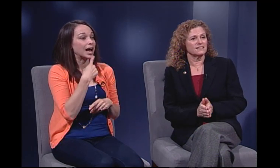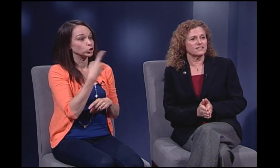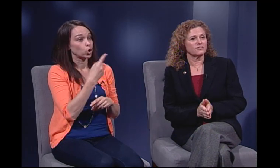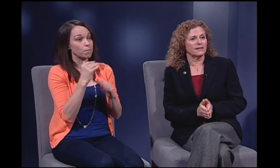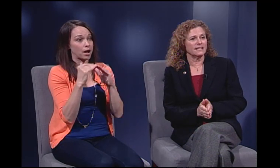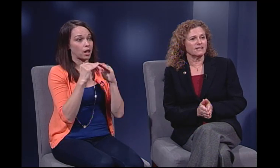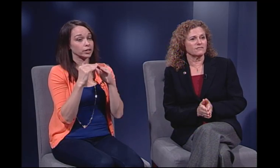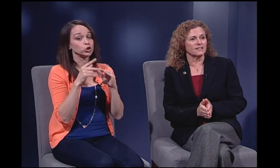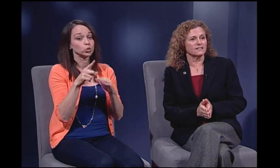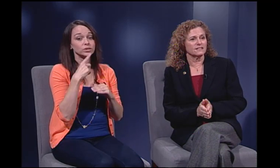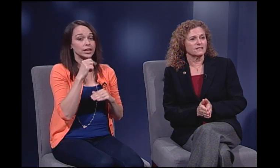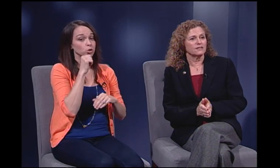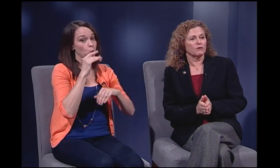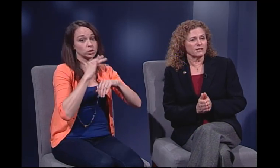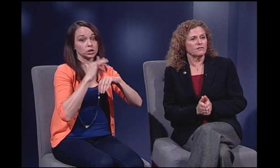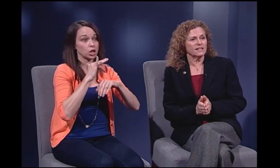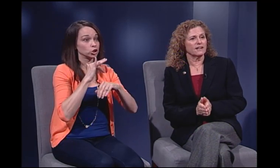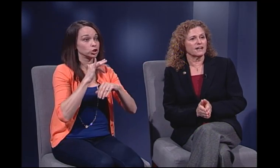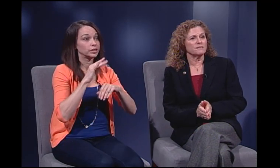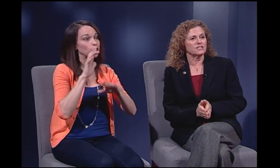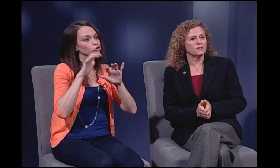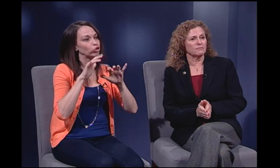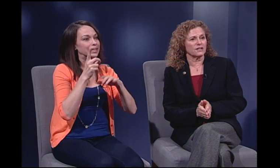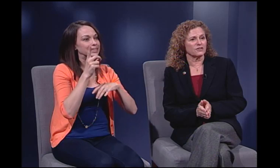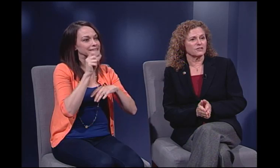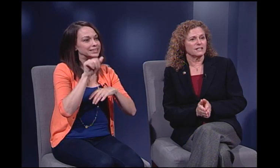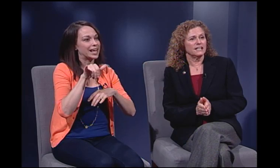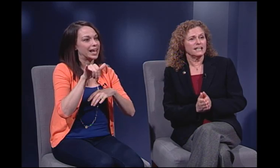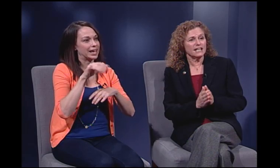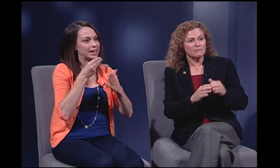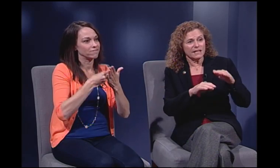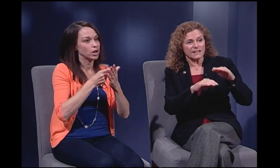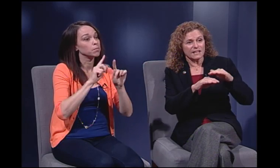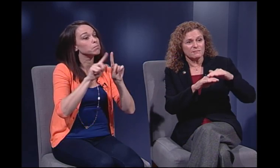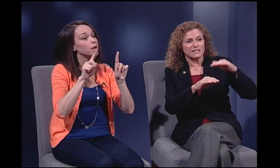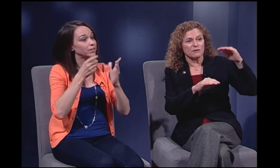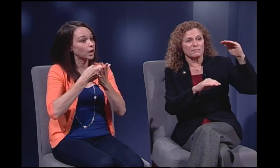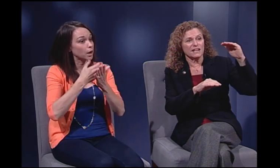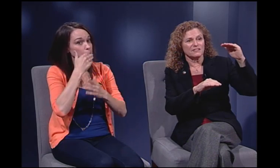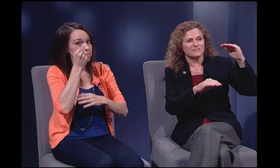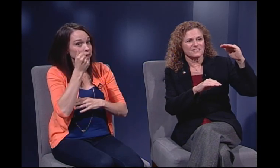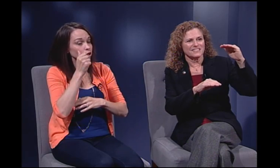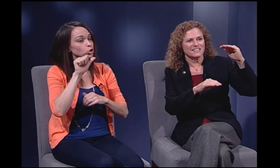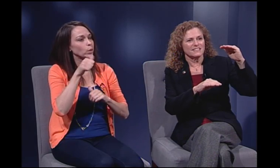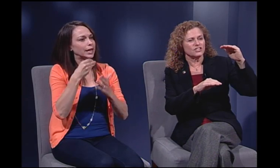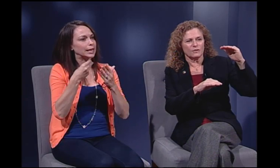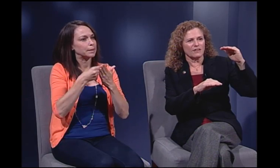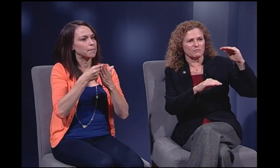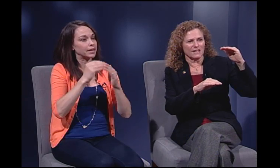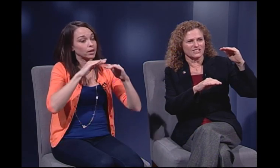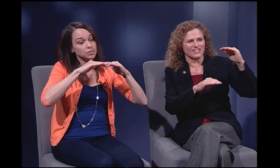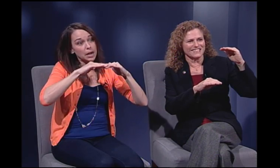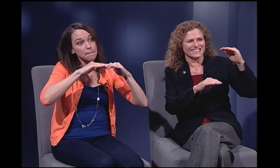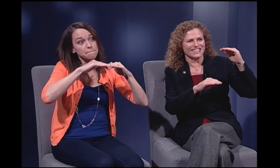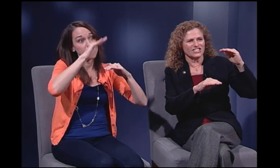to touch the rainy day fund, but we know the economy is doing better, any money that comes in above that you haven't pledged not to touch,